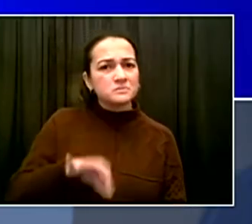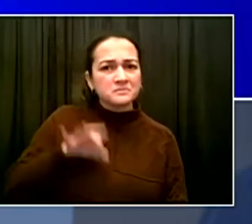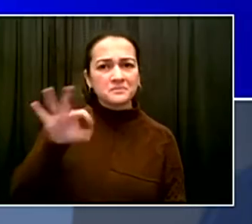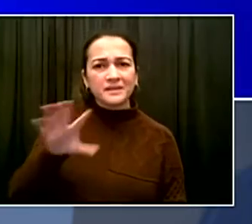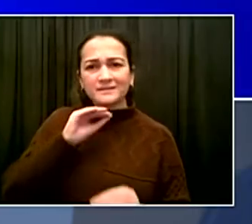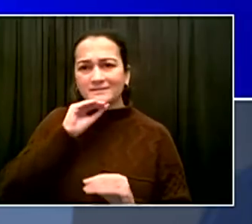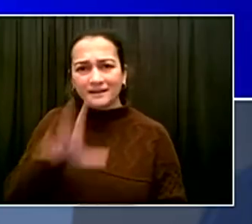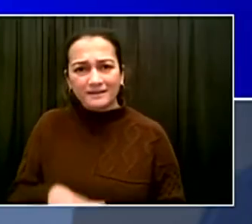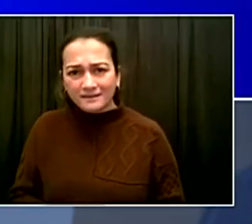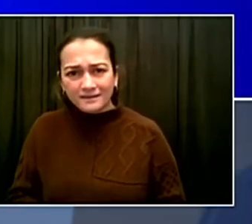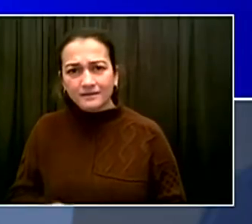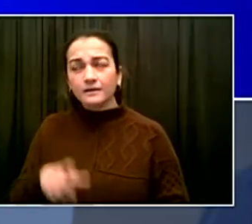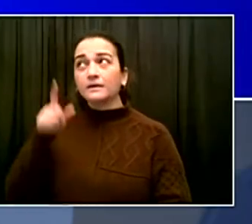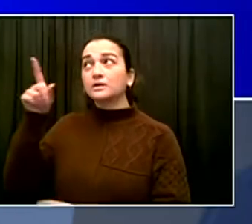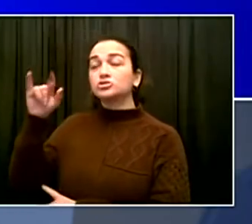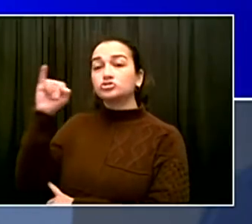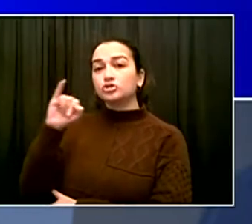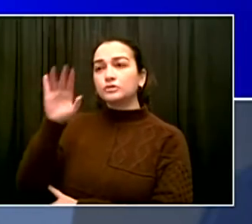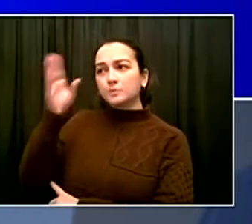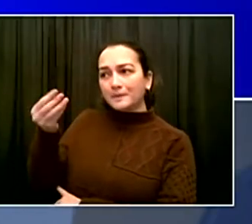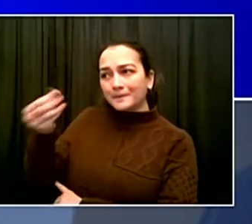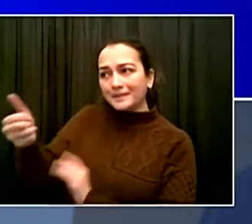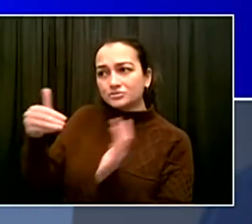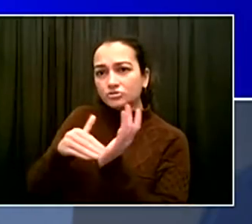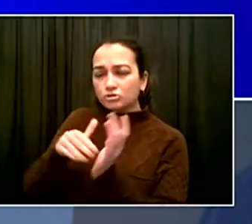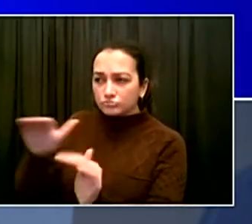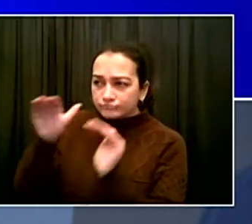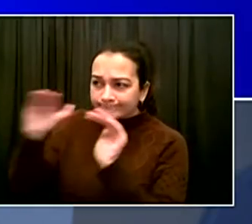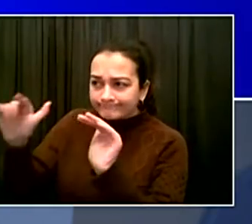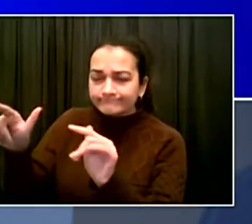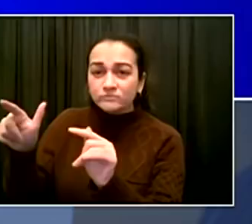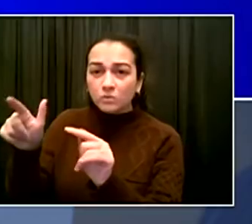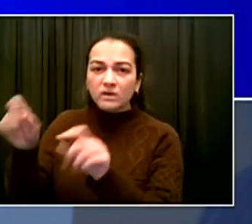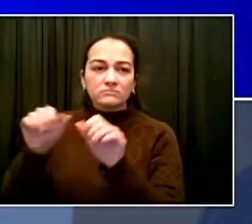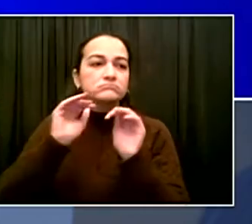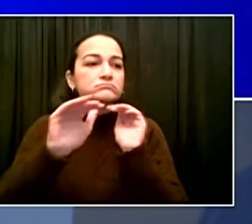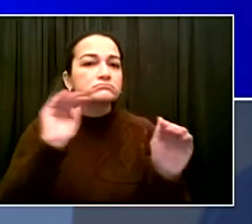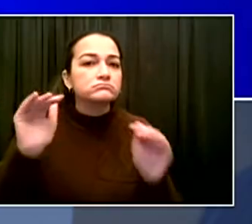WHENEVER YOU ENCOURAGE YOUR PATIENTS TO GET VACCINATED. ENCOURAGE PARENTS TO GET 5 TO